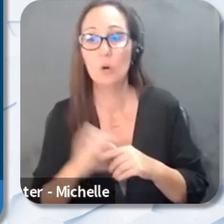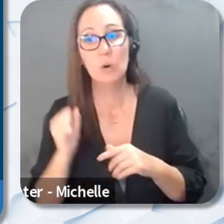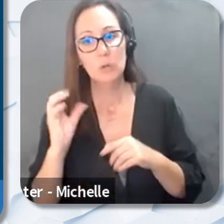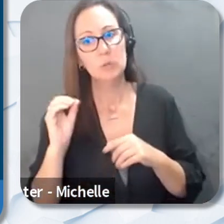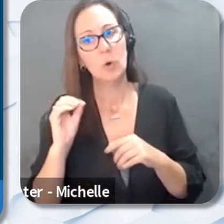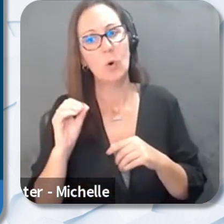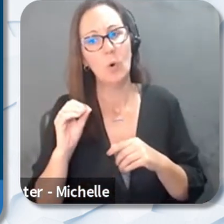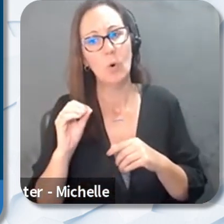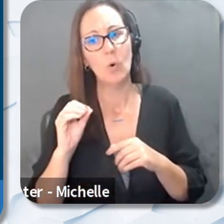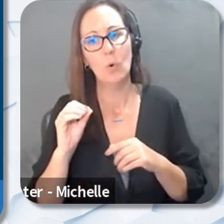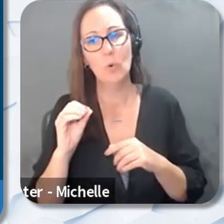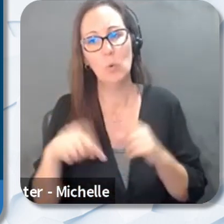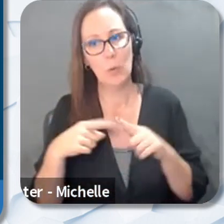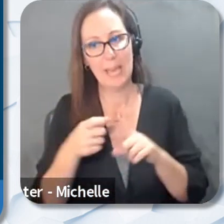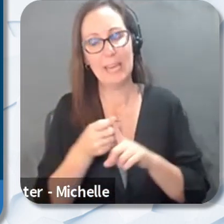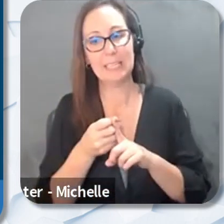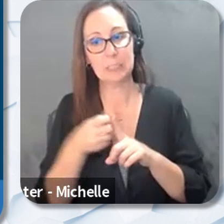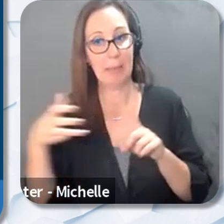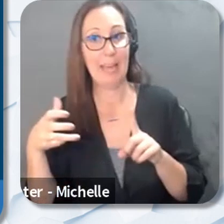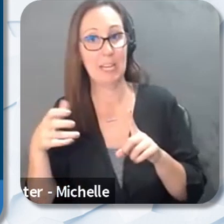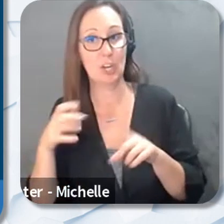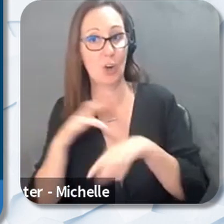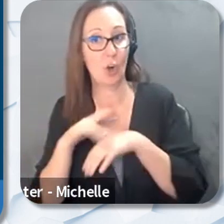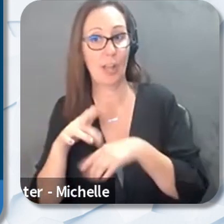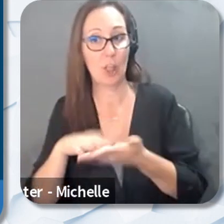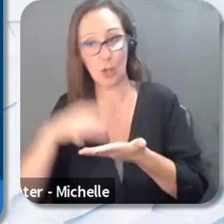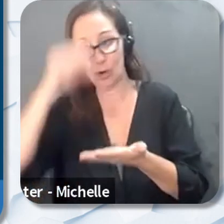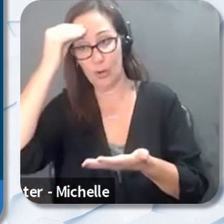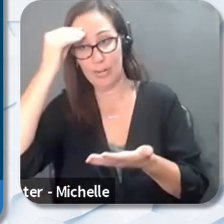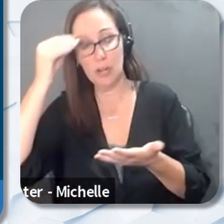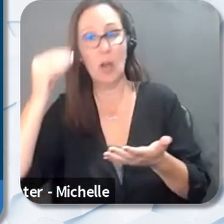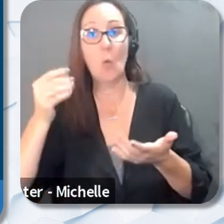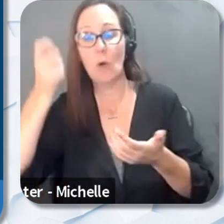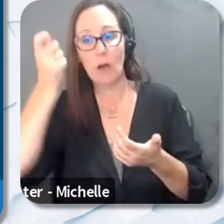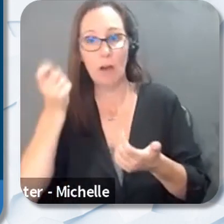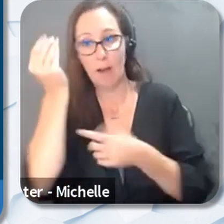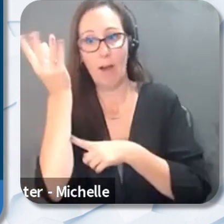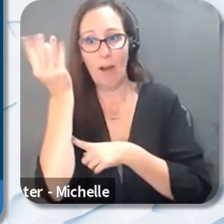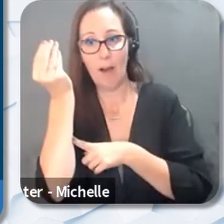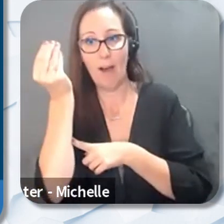when we expand it early learning now one of our big Aha was that we were doing a children